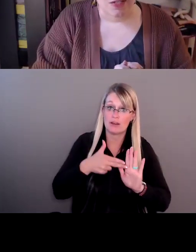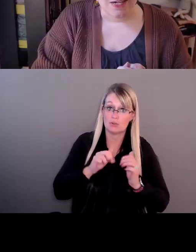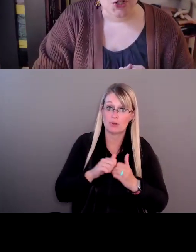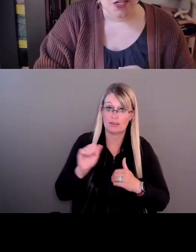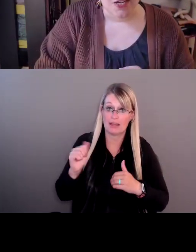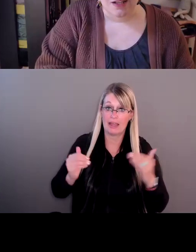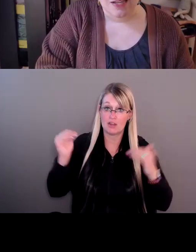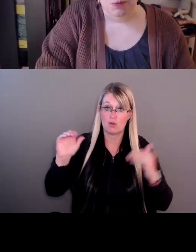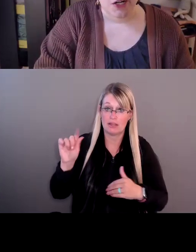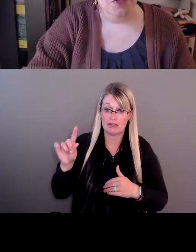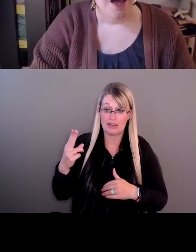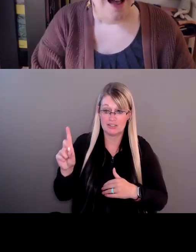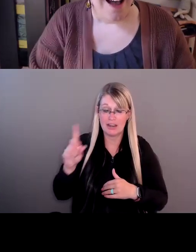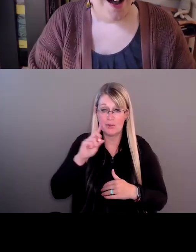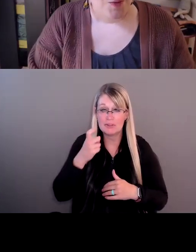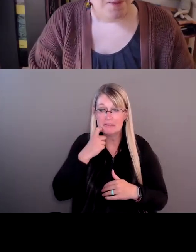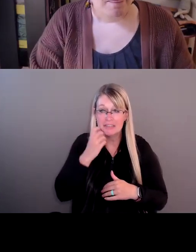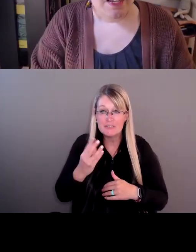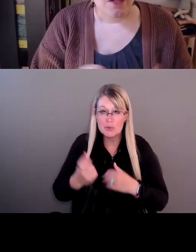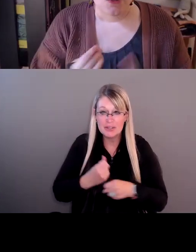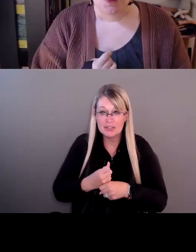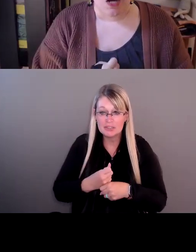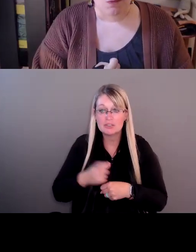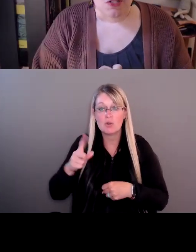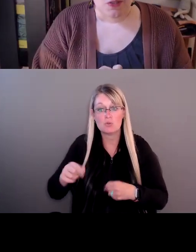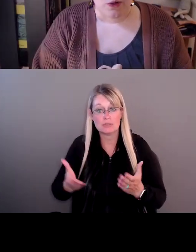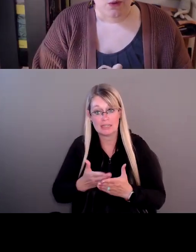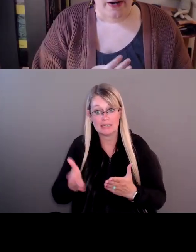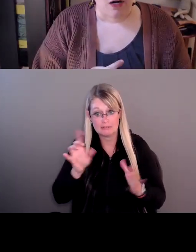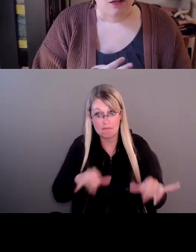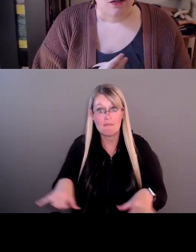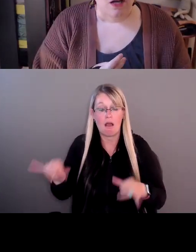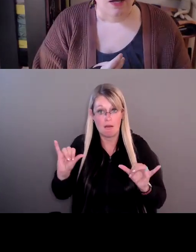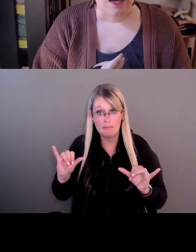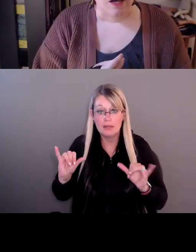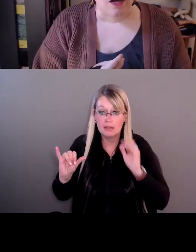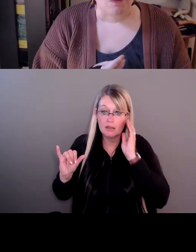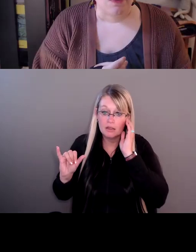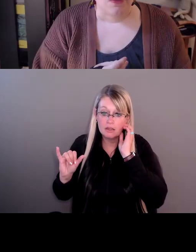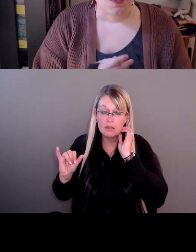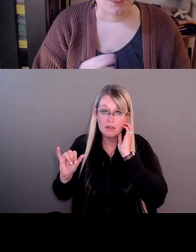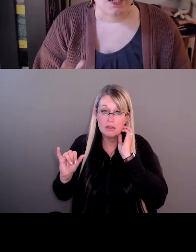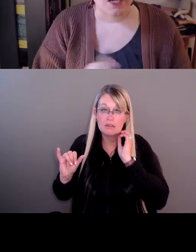ADHD in the last couple of years. These things are super common to where there was a study that I was